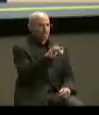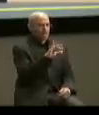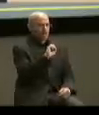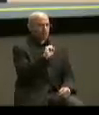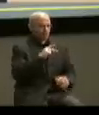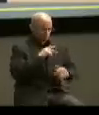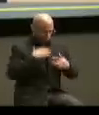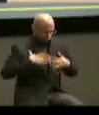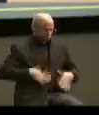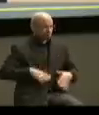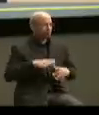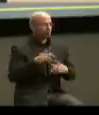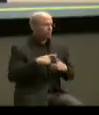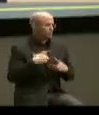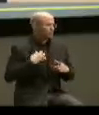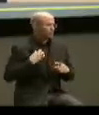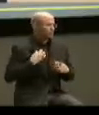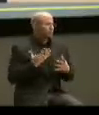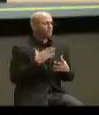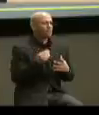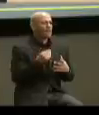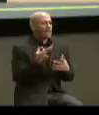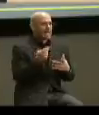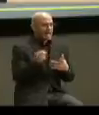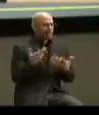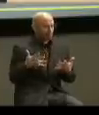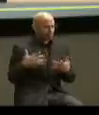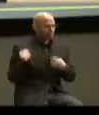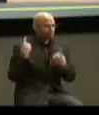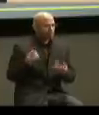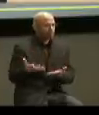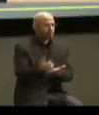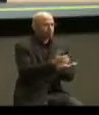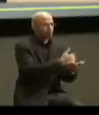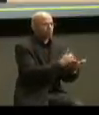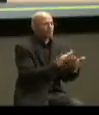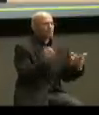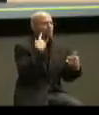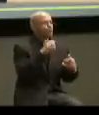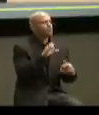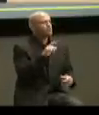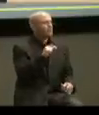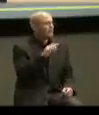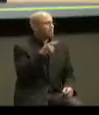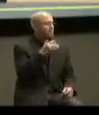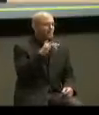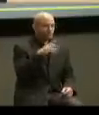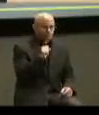HE BOUGHT AN IRISH RUGBY SHIRT. HE HAS BEEN COLLECTING THINGS FOR ST. PATRICK'S DAY FOR YEARS.